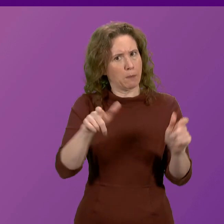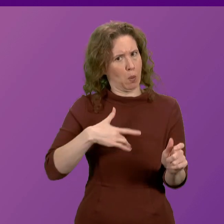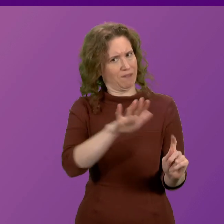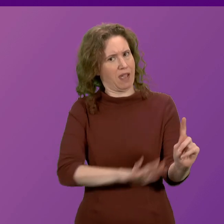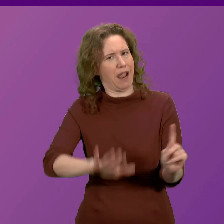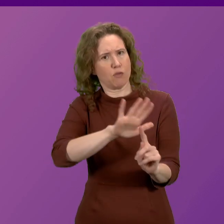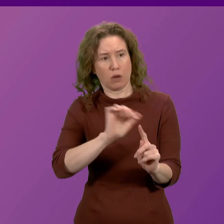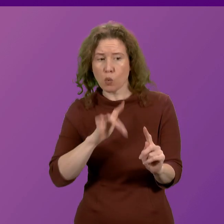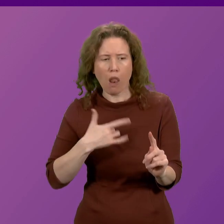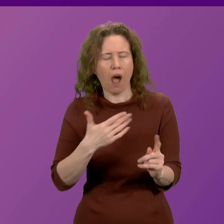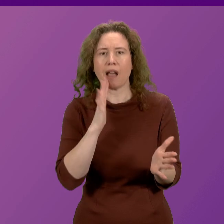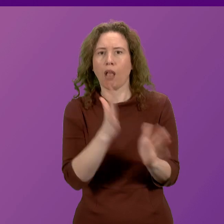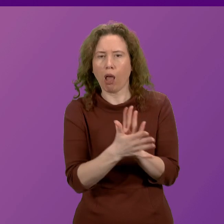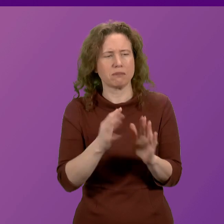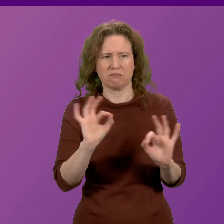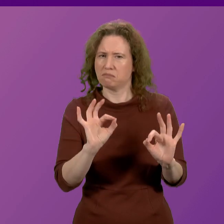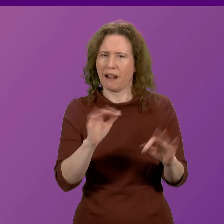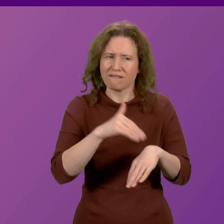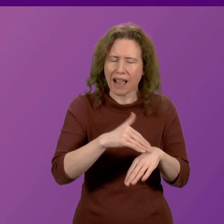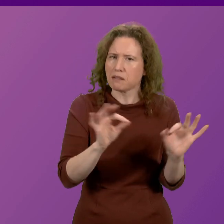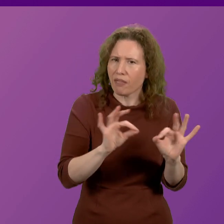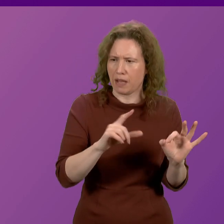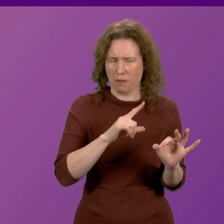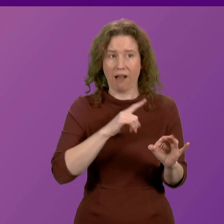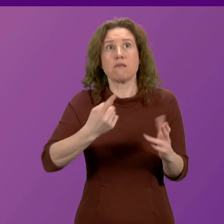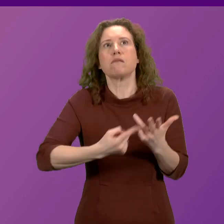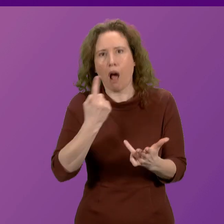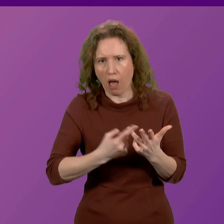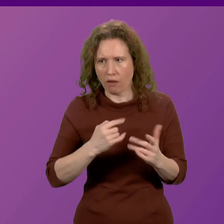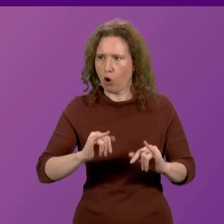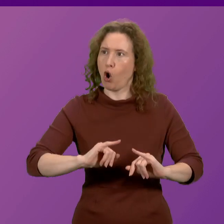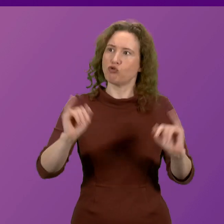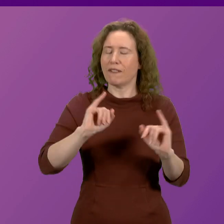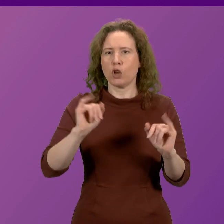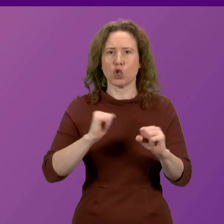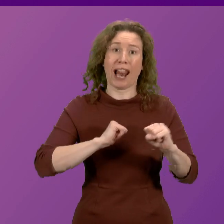their lives will not be adversely impacted by another controversial energy project?